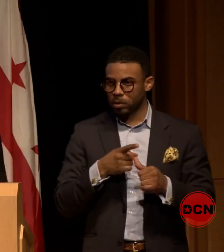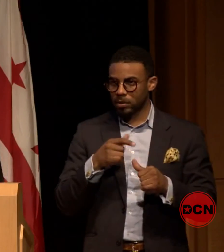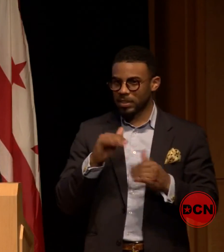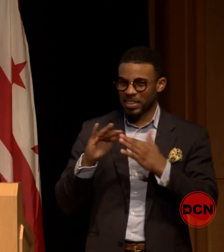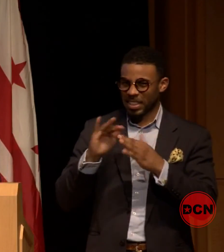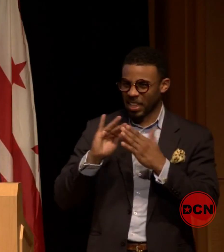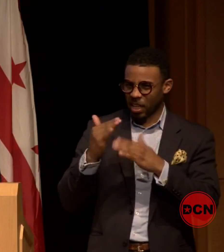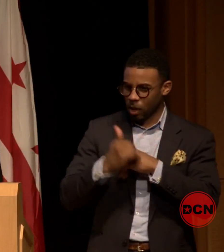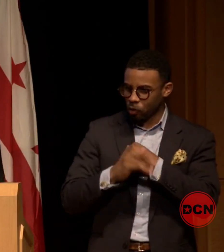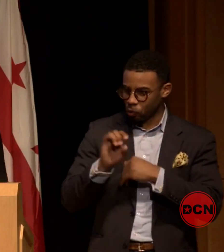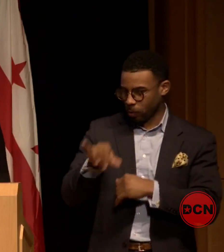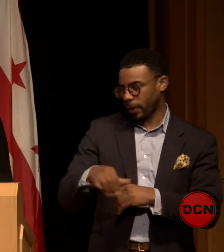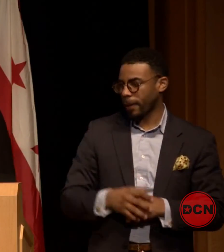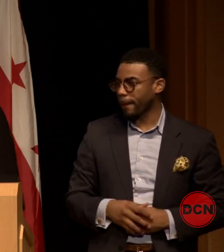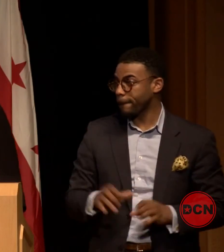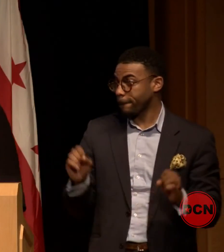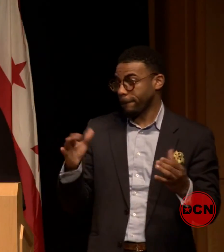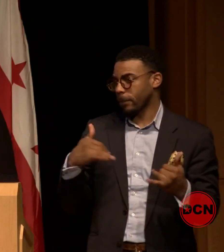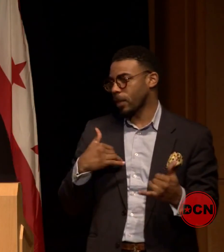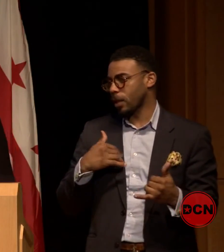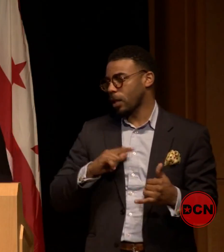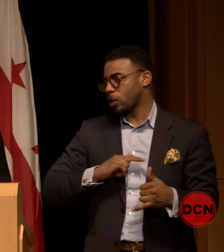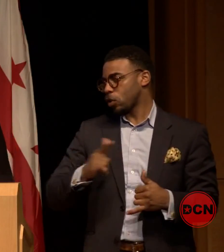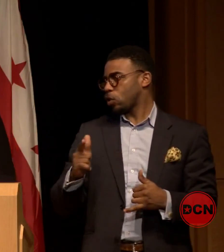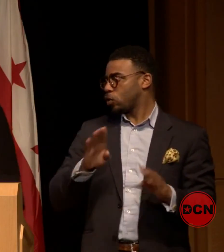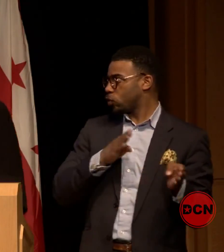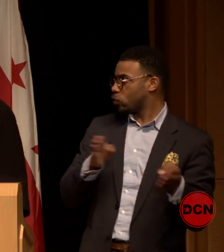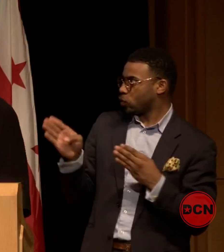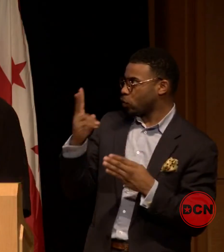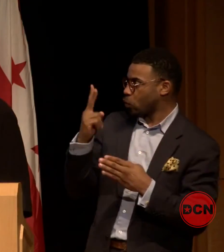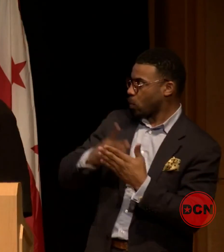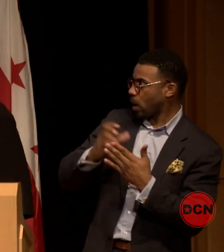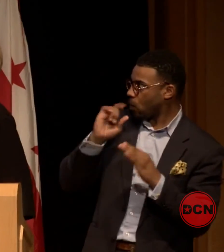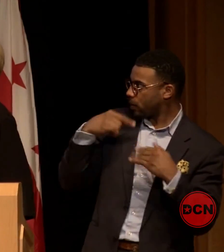TO DO SO. SO LET ME TURN TO THE TWO PROJECTS I WANT TO TELL YOU ABOUT.